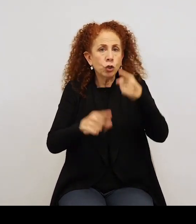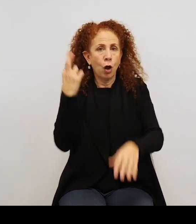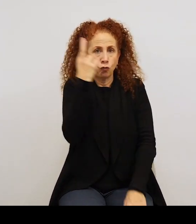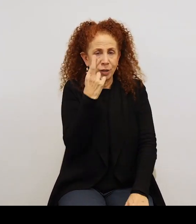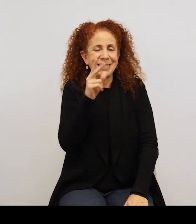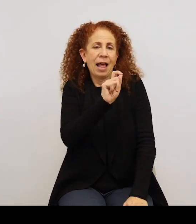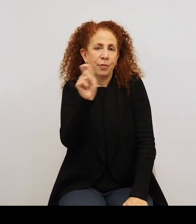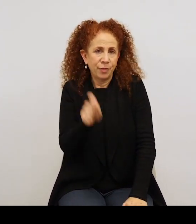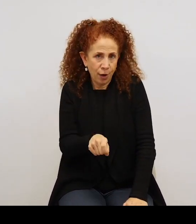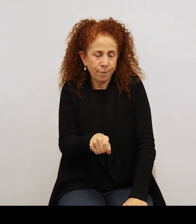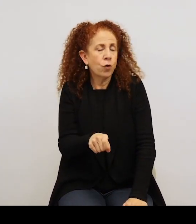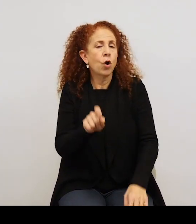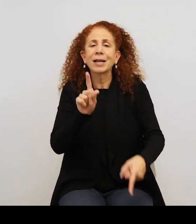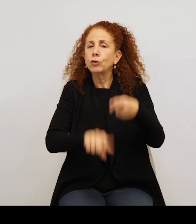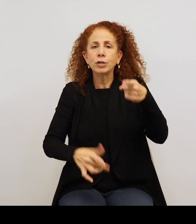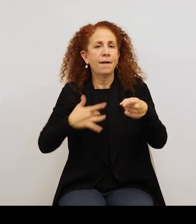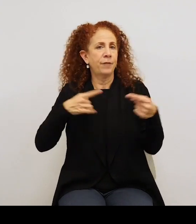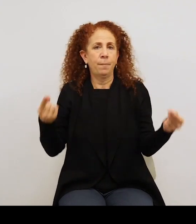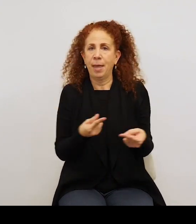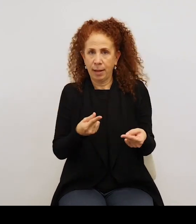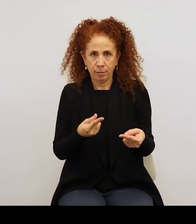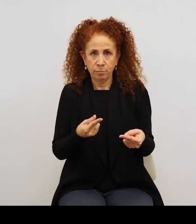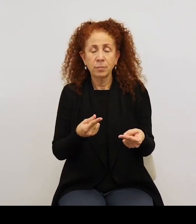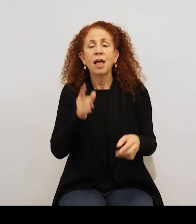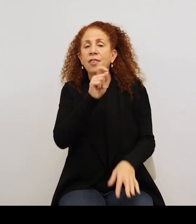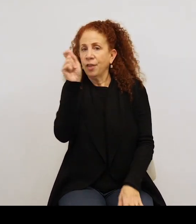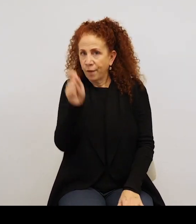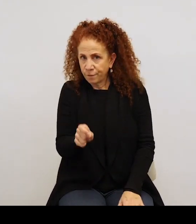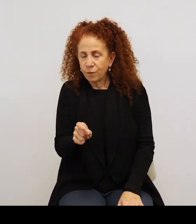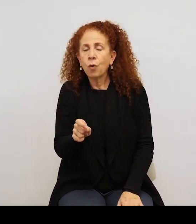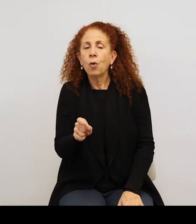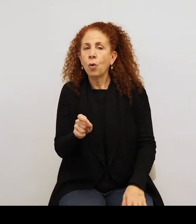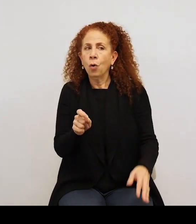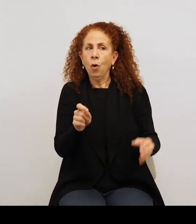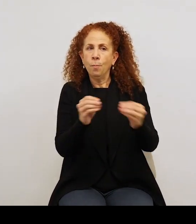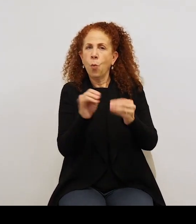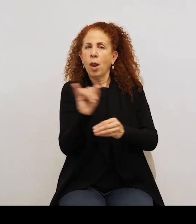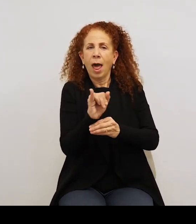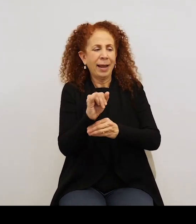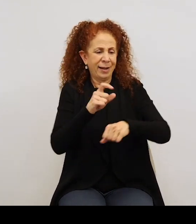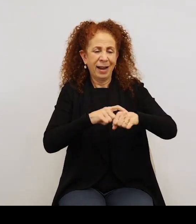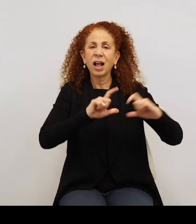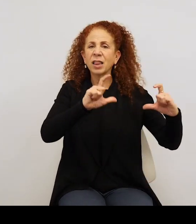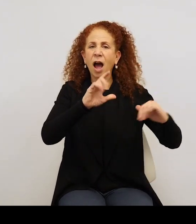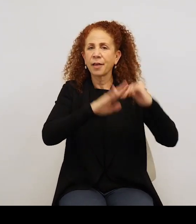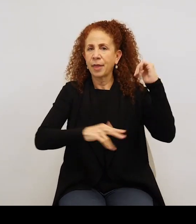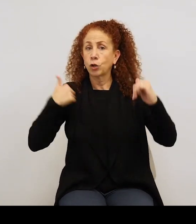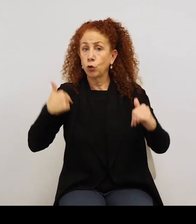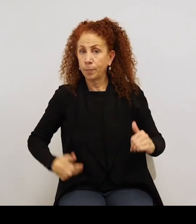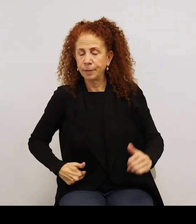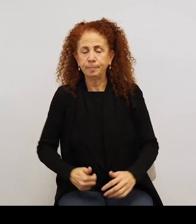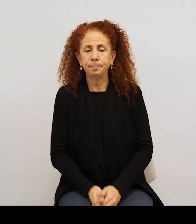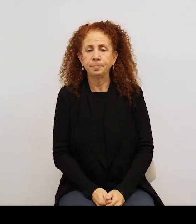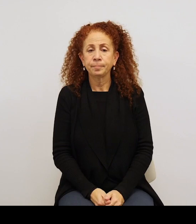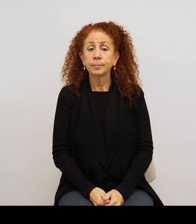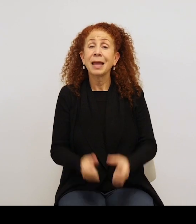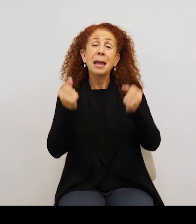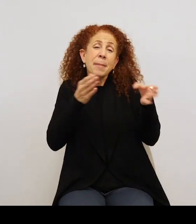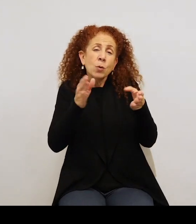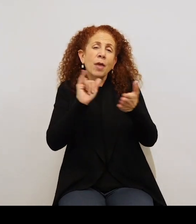and therefore could feel no pain. Hence, they were more akin to clocks than humans. In many ways, this line of reasoning